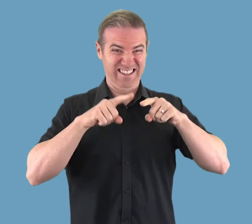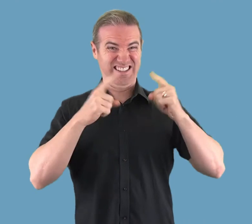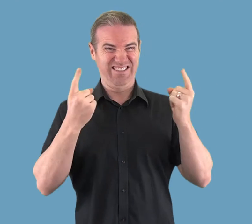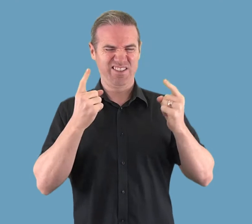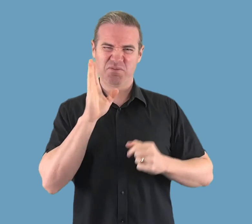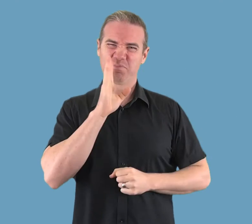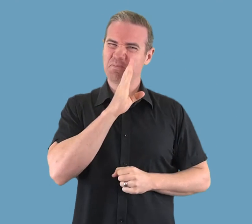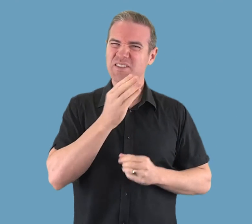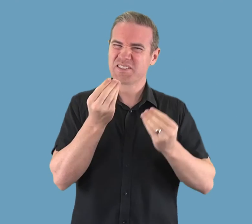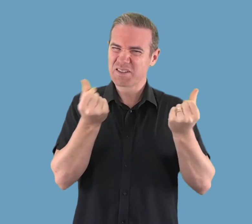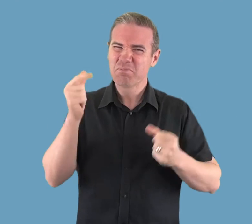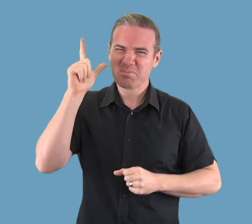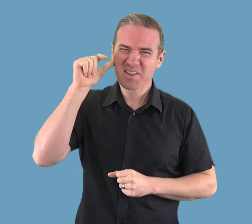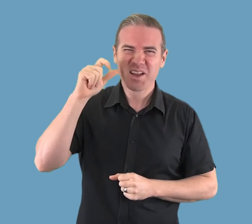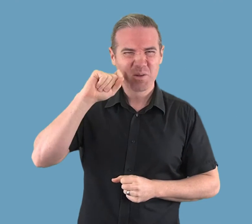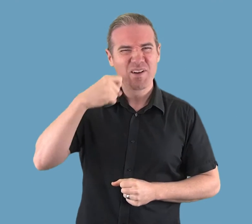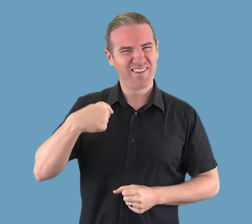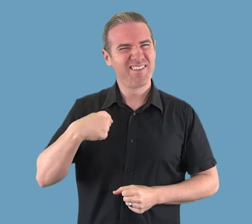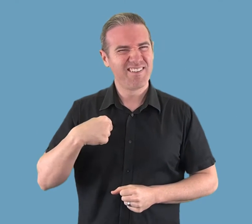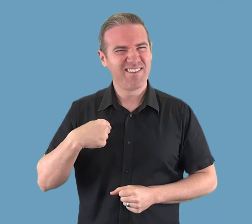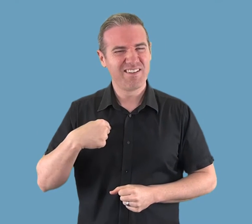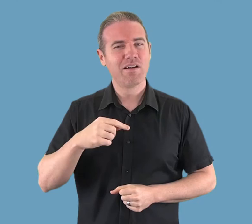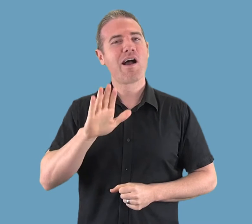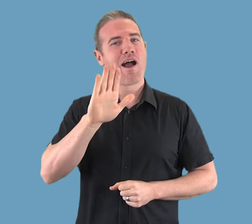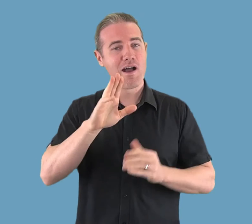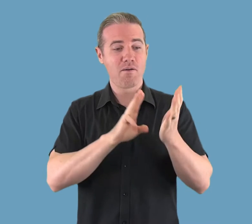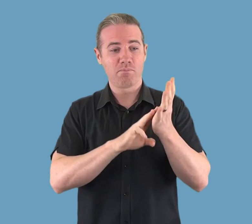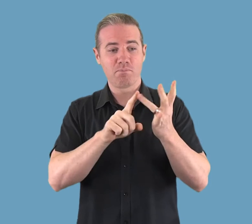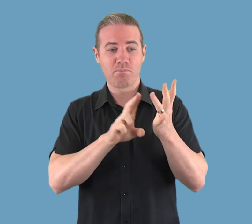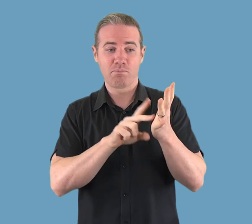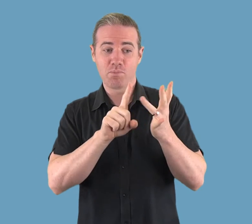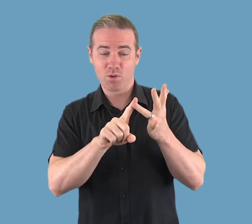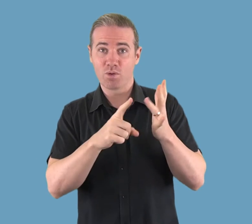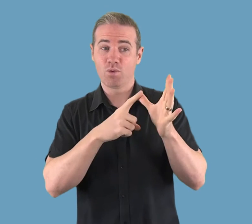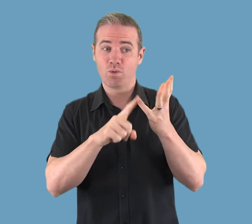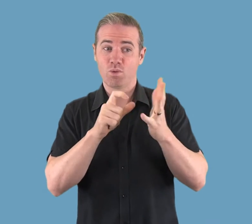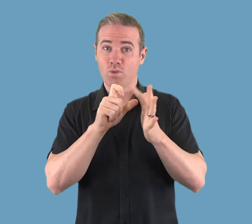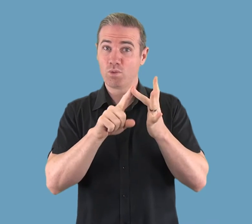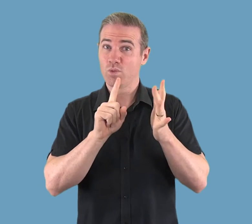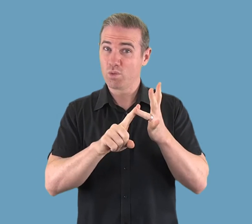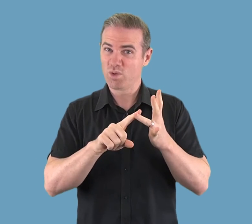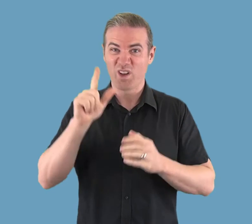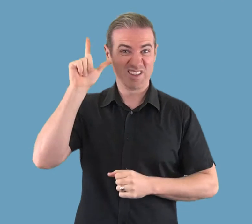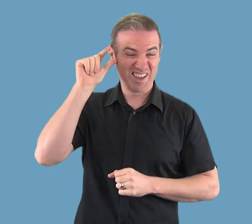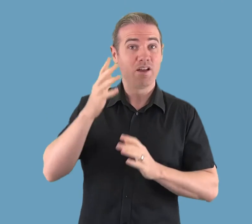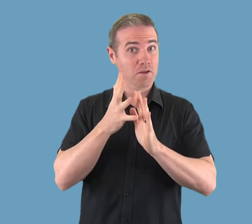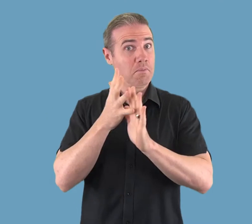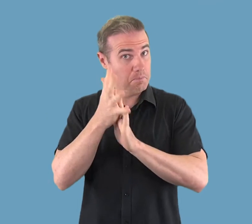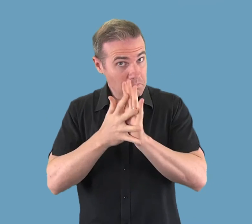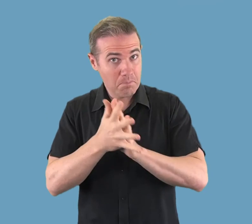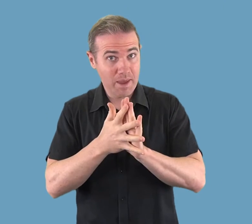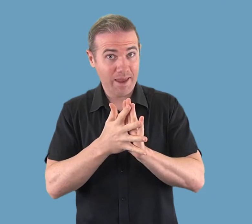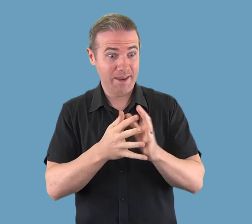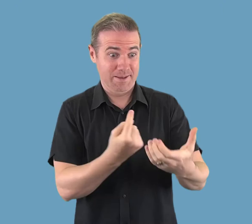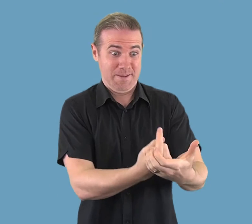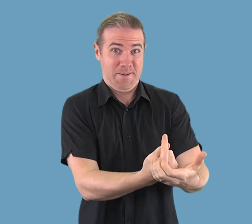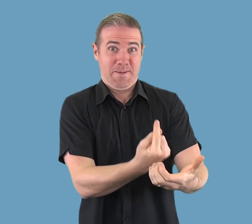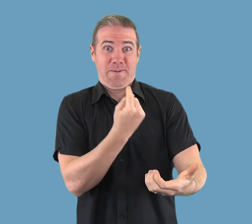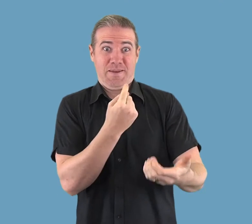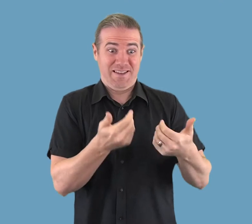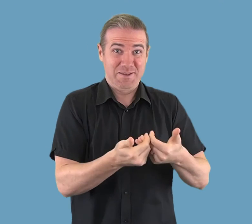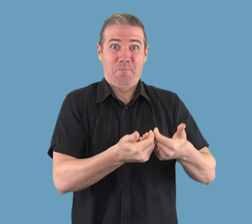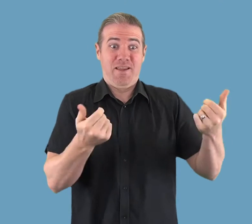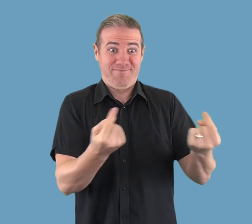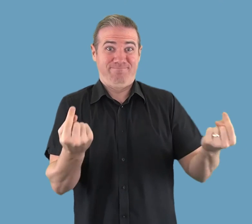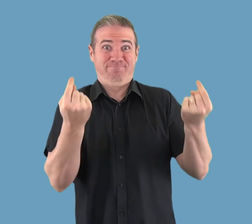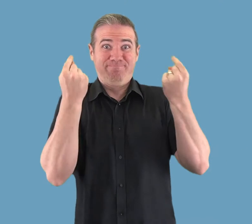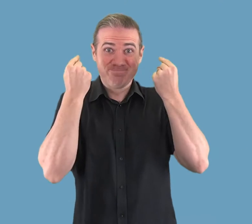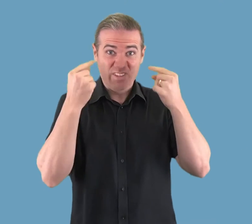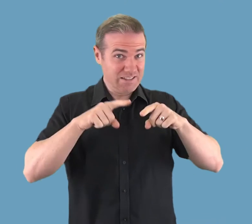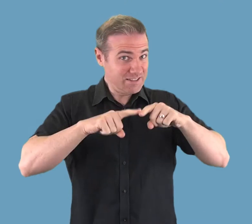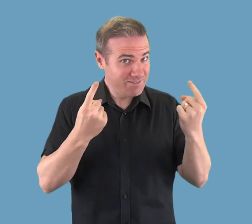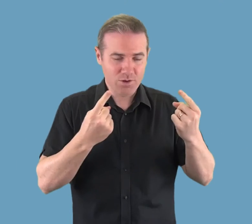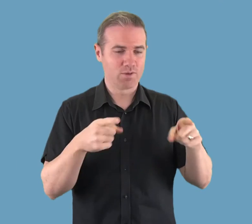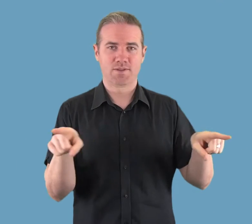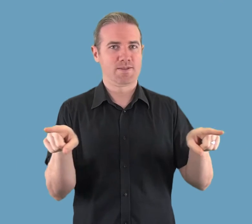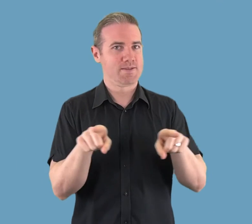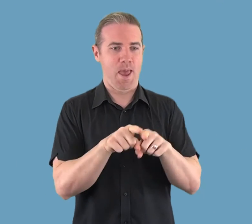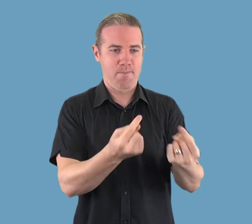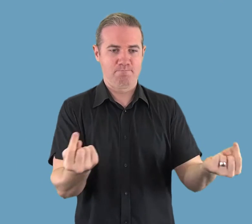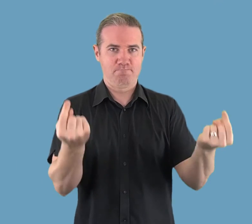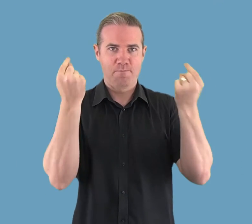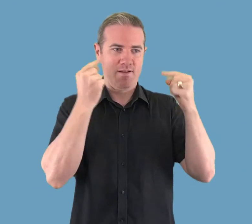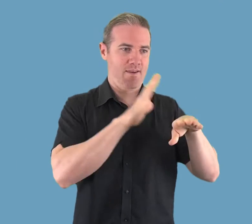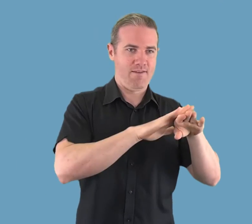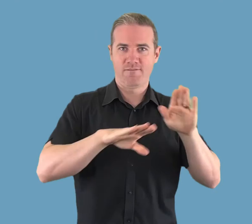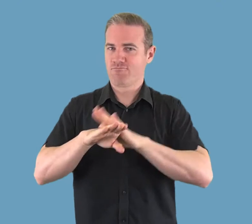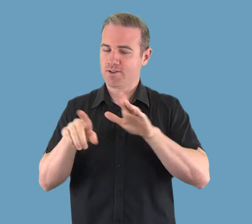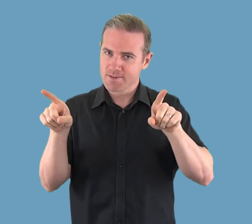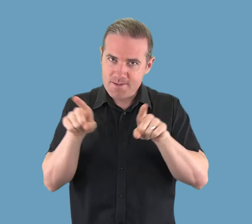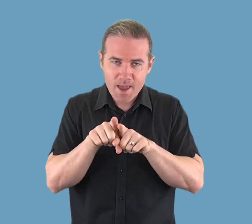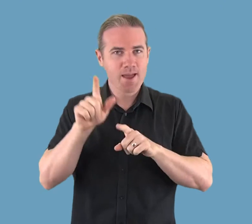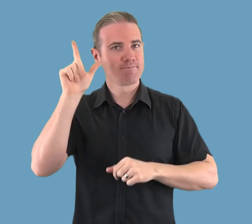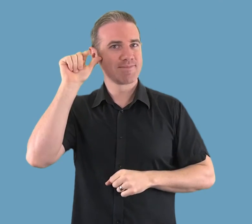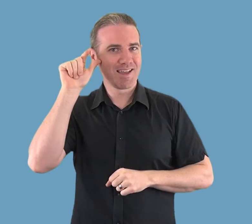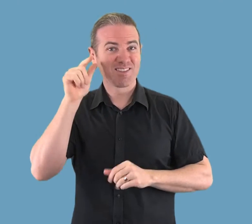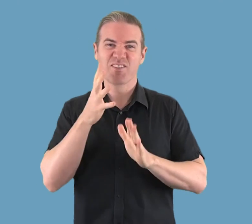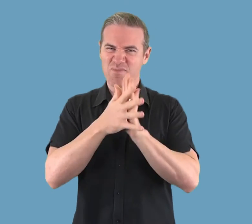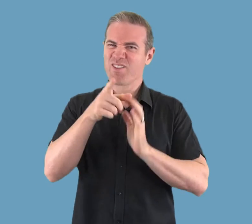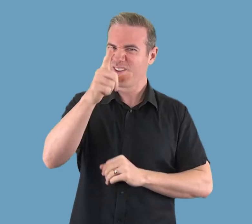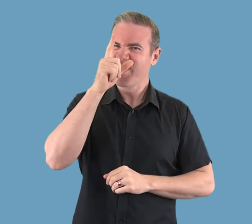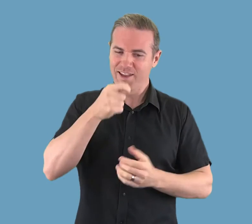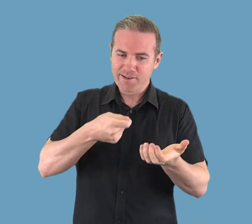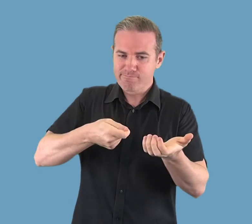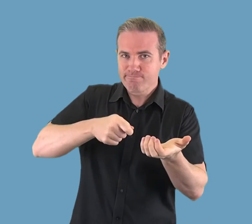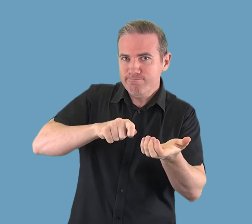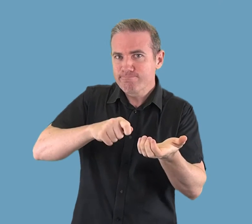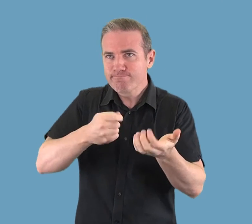ears, allowing you to adjust the balance for greater volume